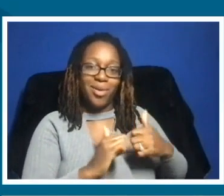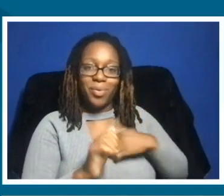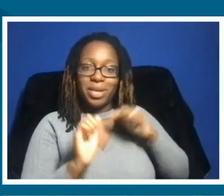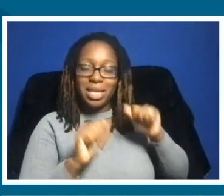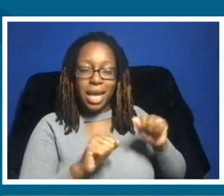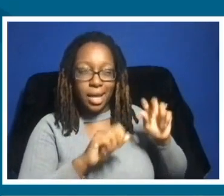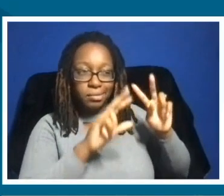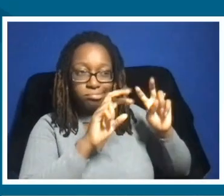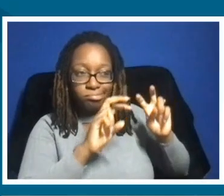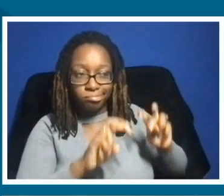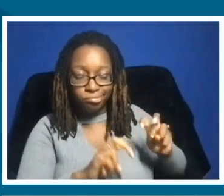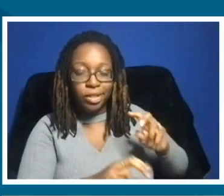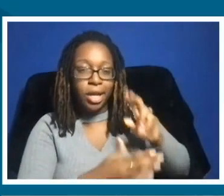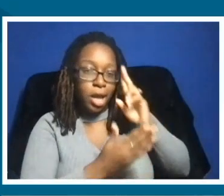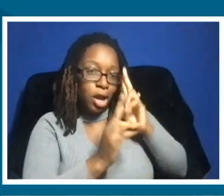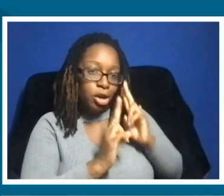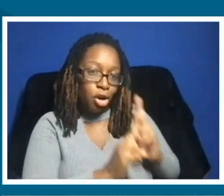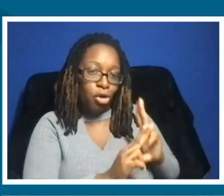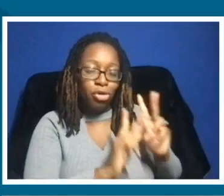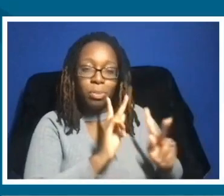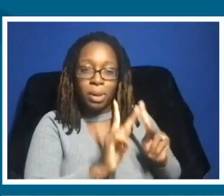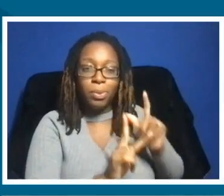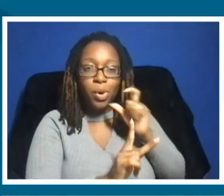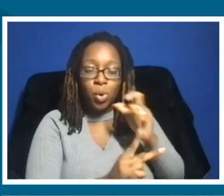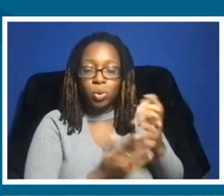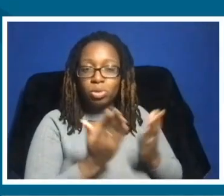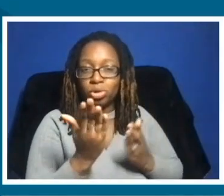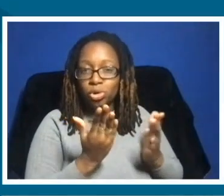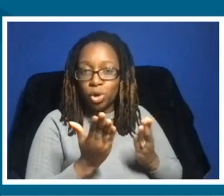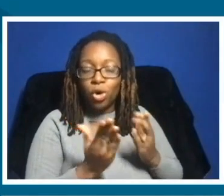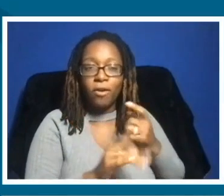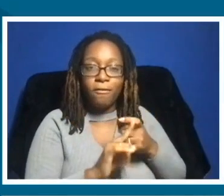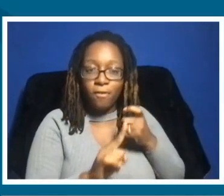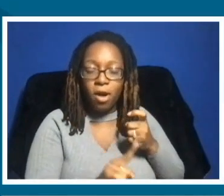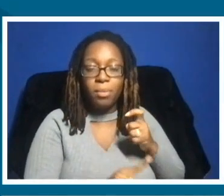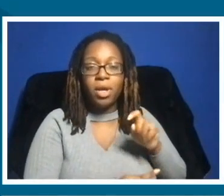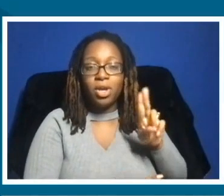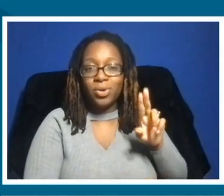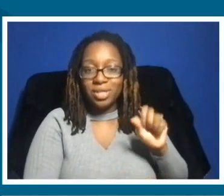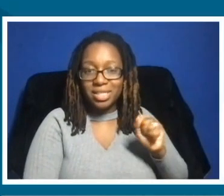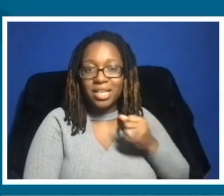during the civil war as part of the united states colored troops so first